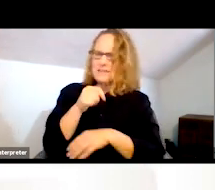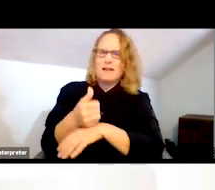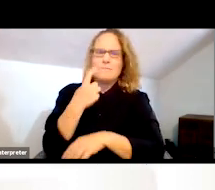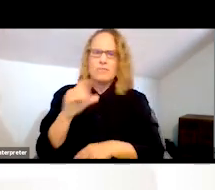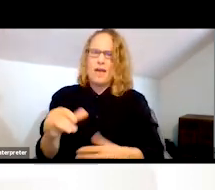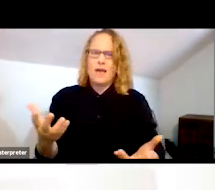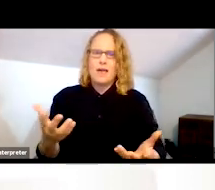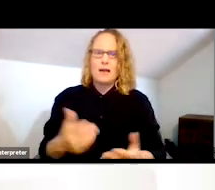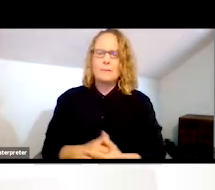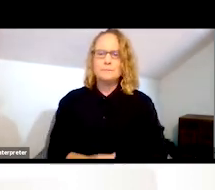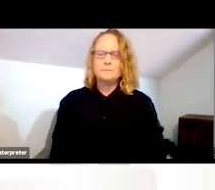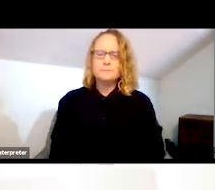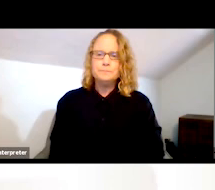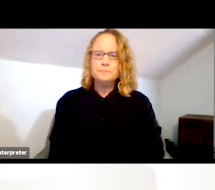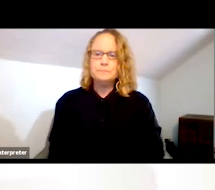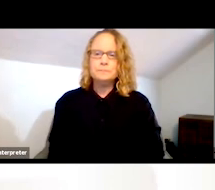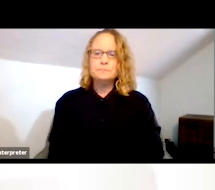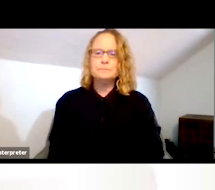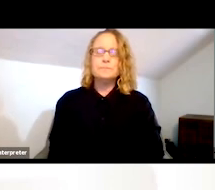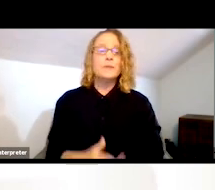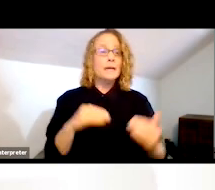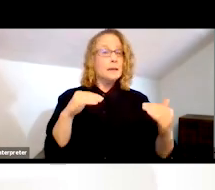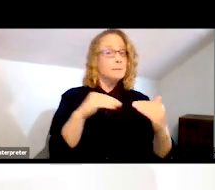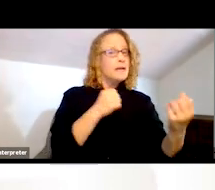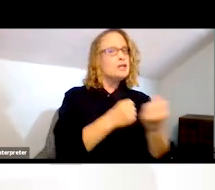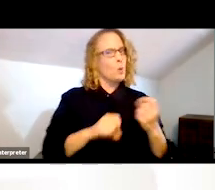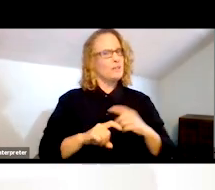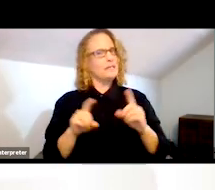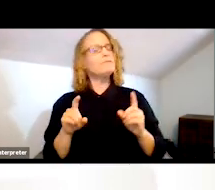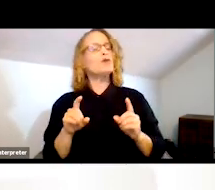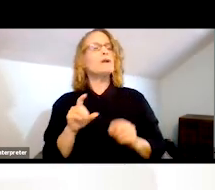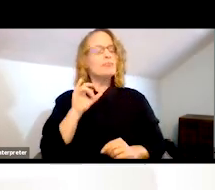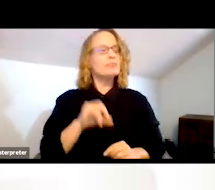I never had that and I didn't get that from inpatient treatment.